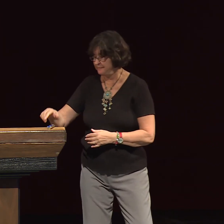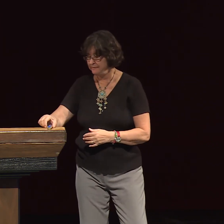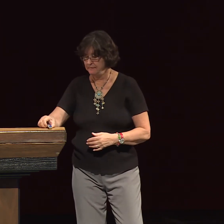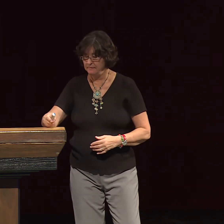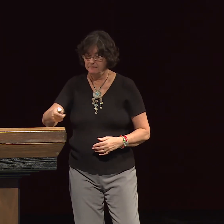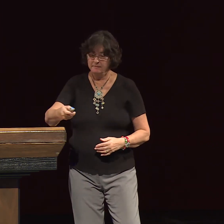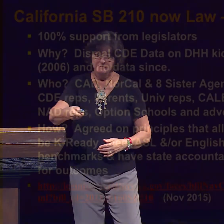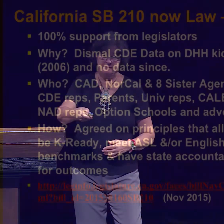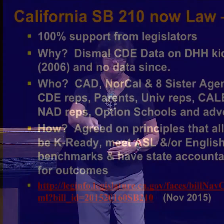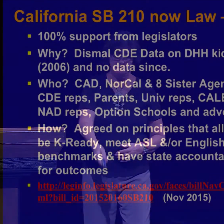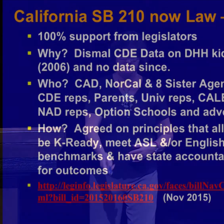It just needs to be shared.